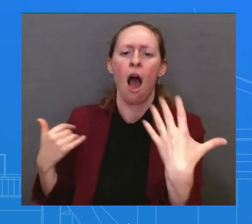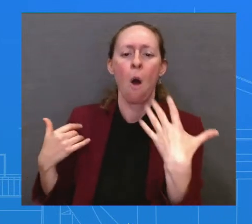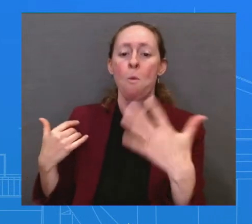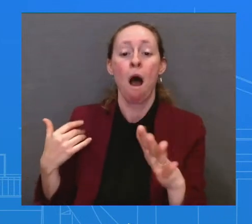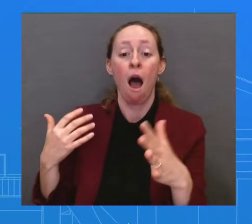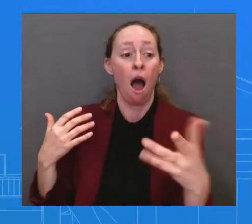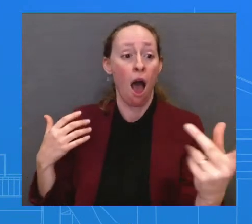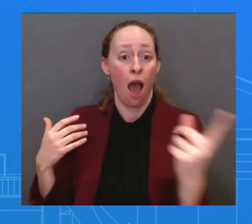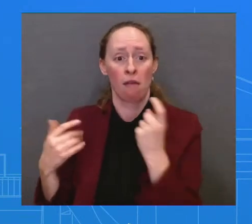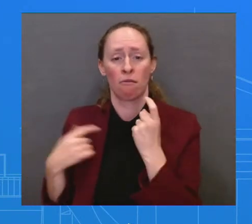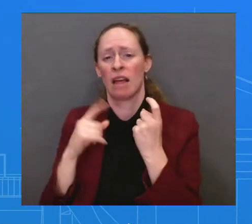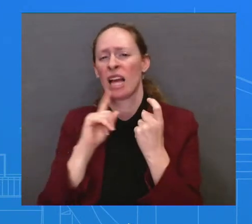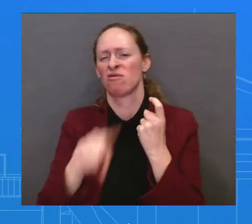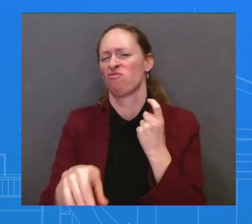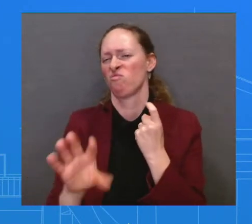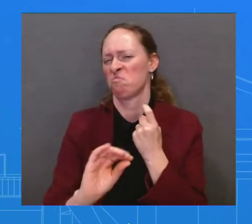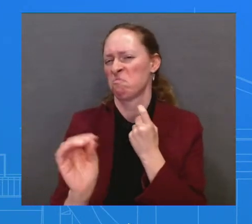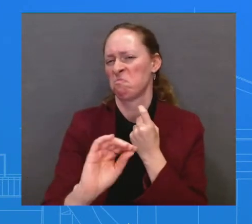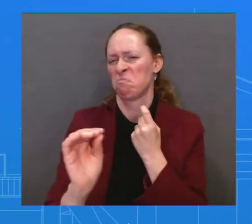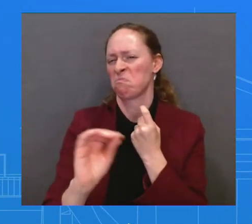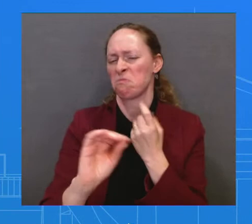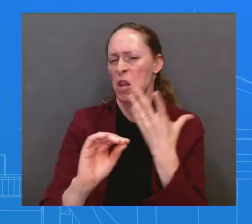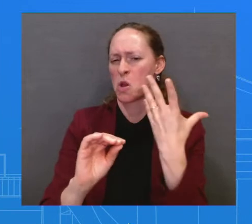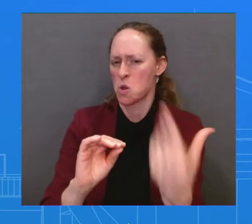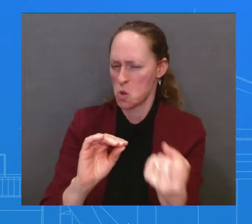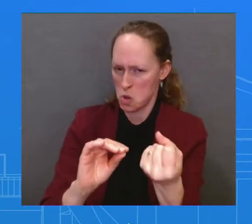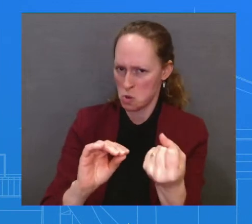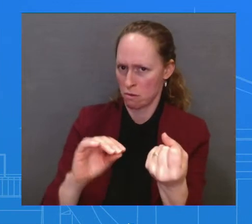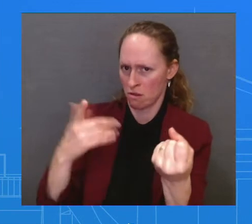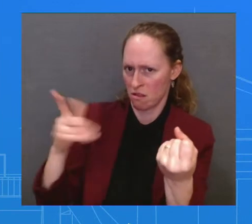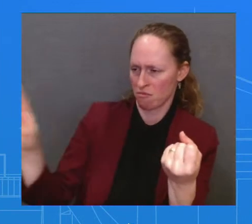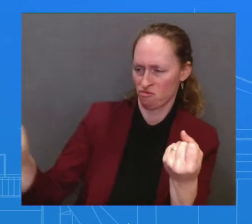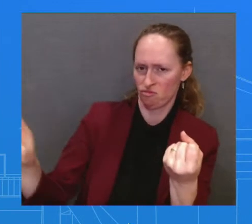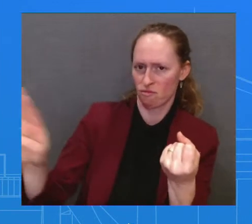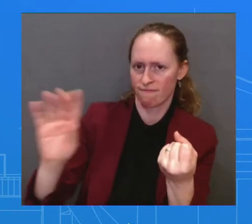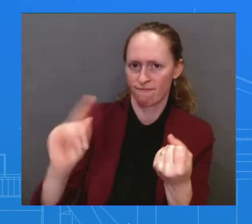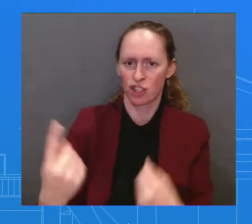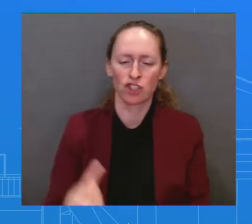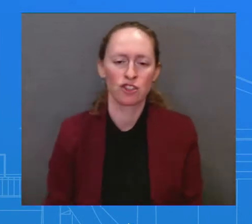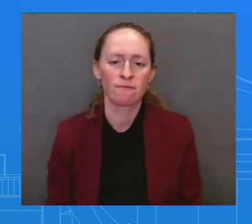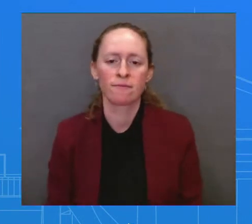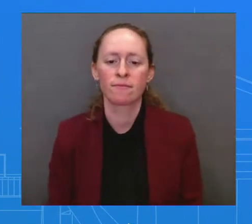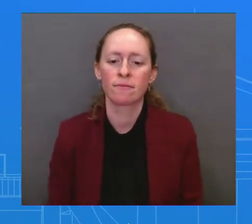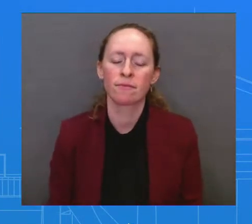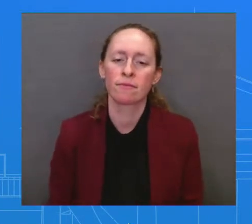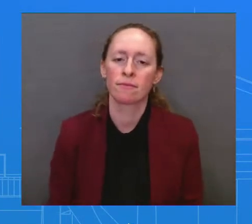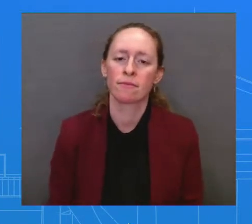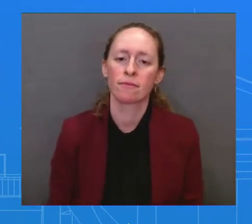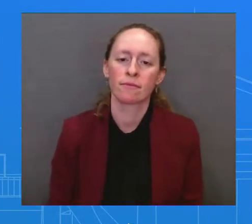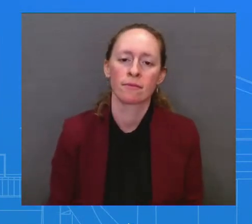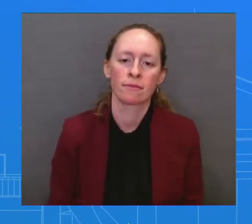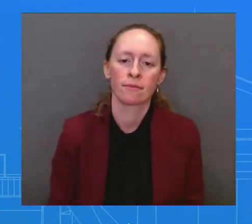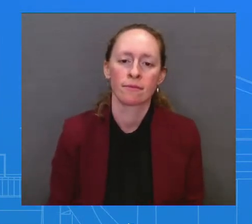Yeah. The Press: Thank you so much. I would like to ask you a question about Saudi Arabia. Yesterday, the Crown Prince said